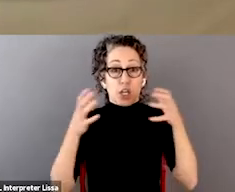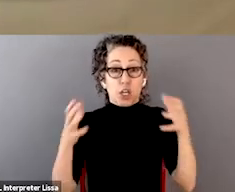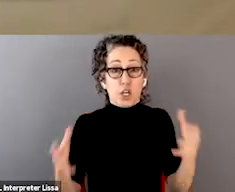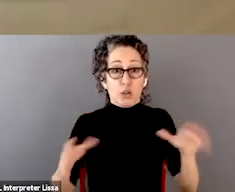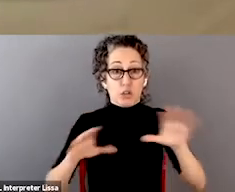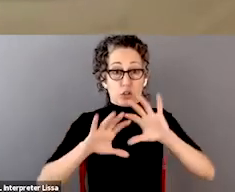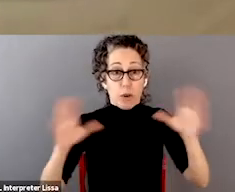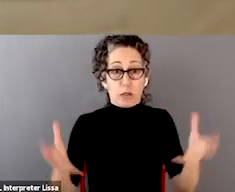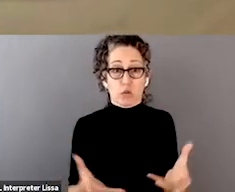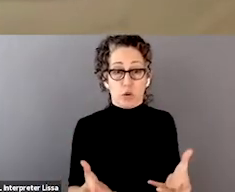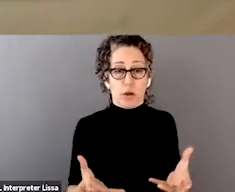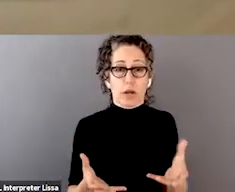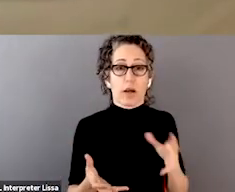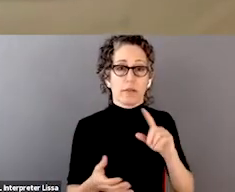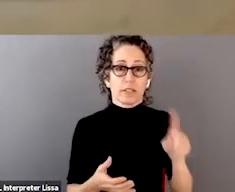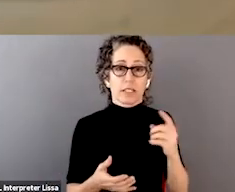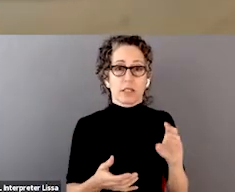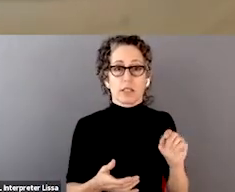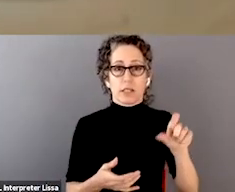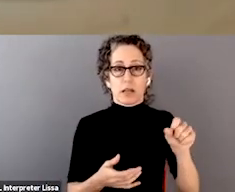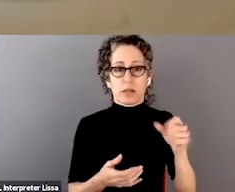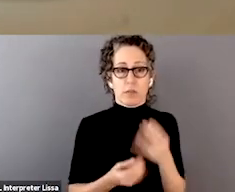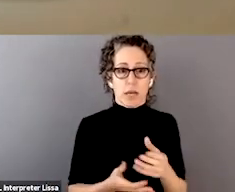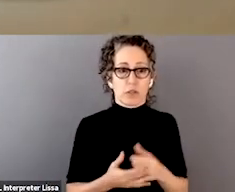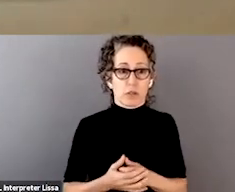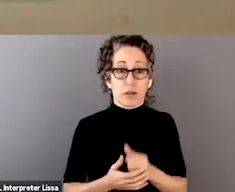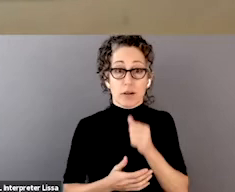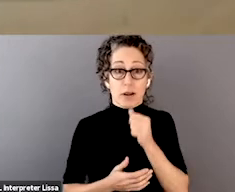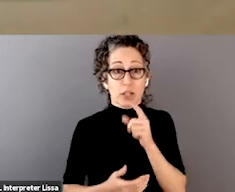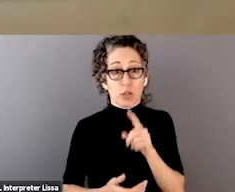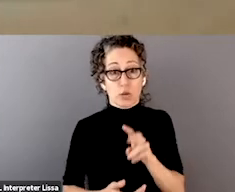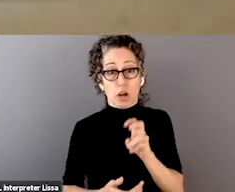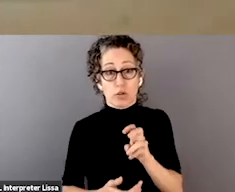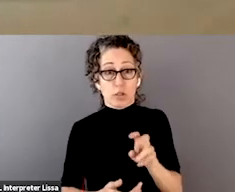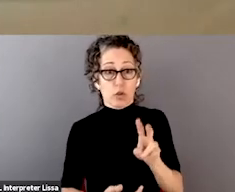We have collected not 200, not 2,000, but 20,000 single cell